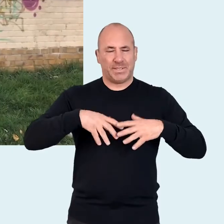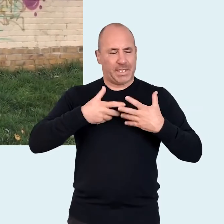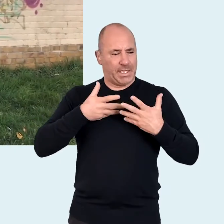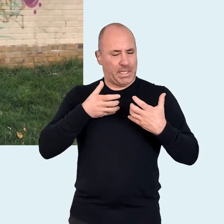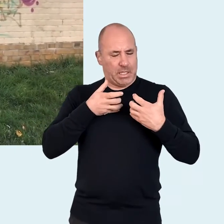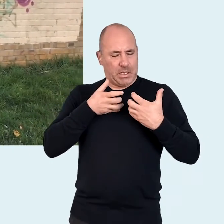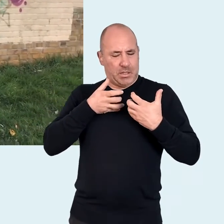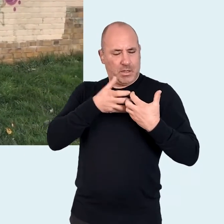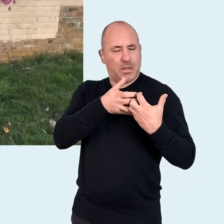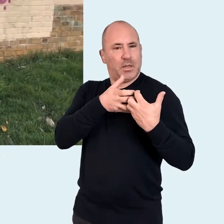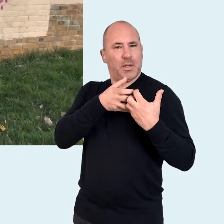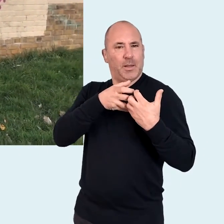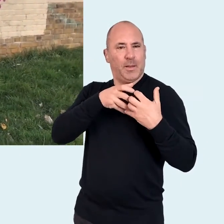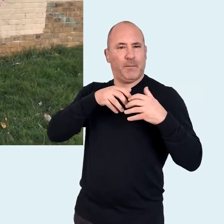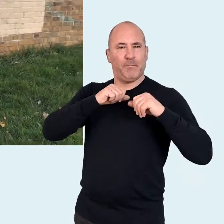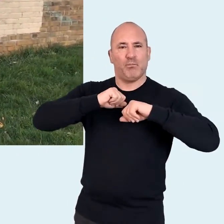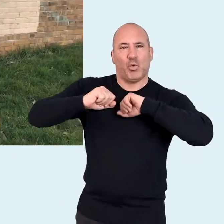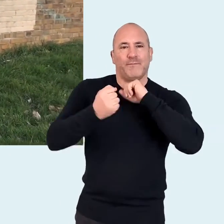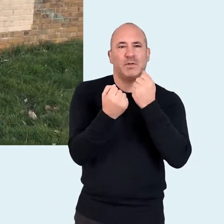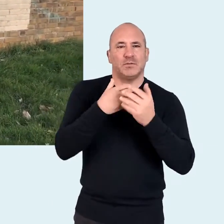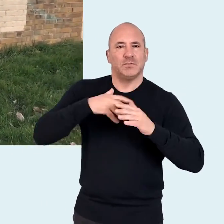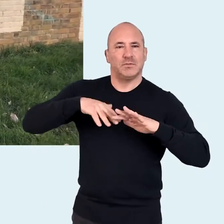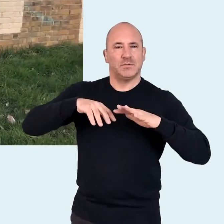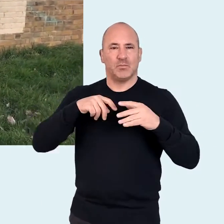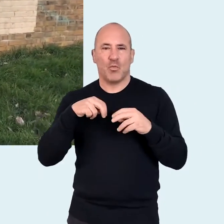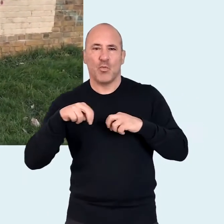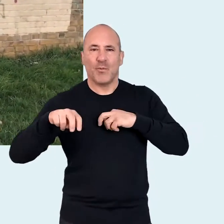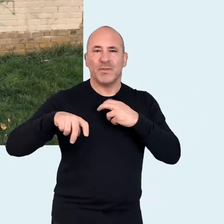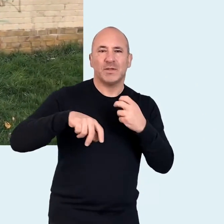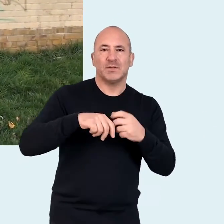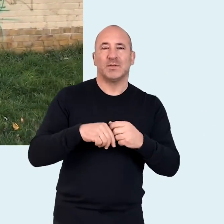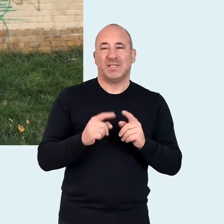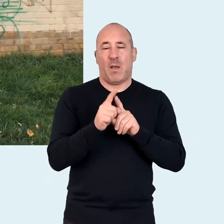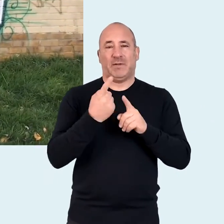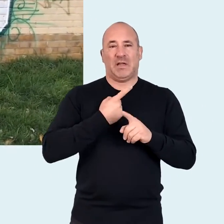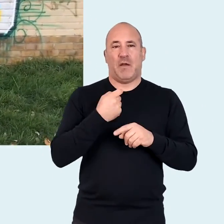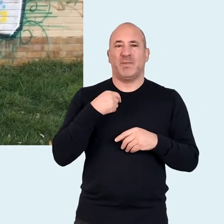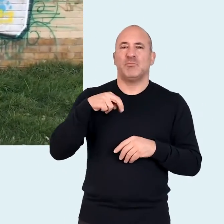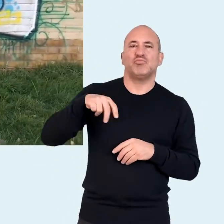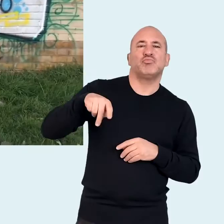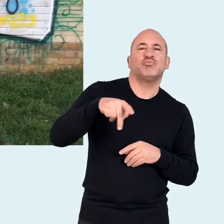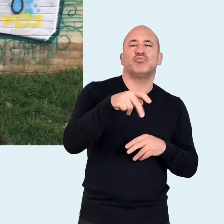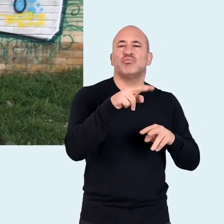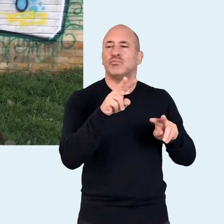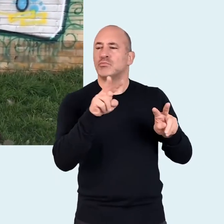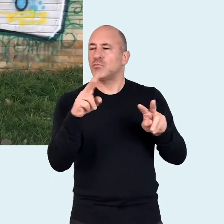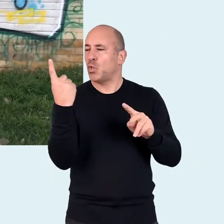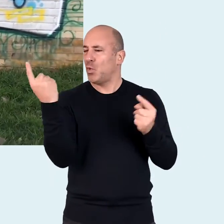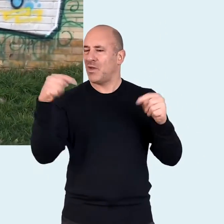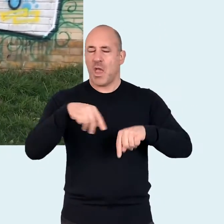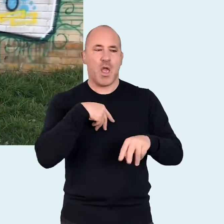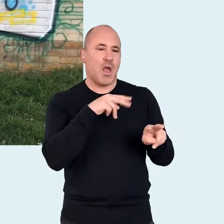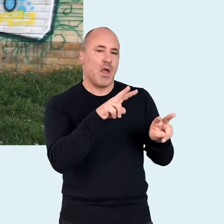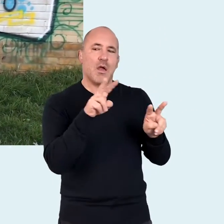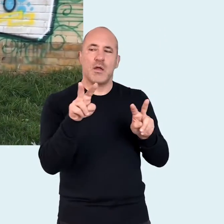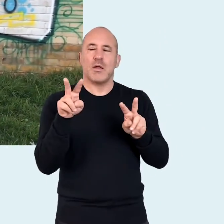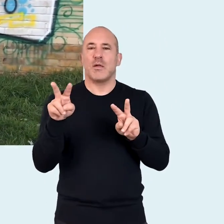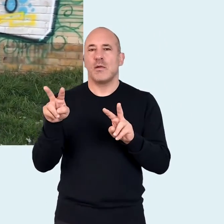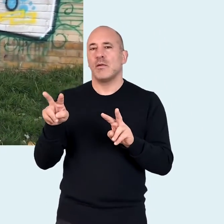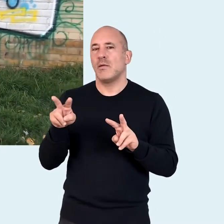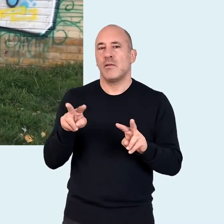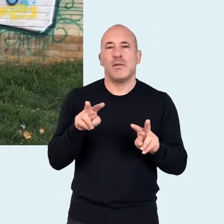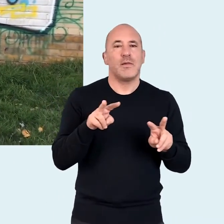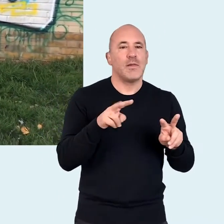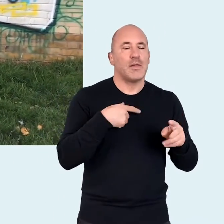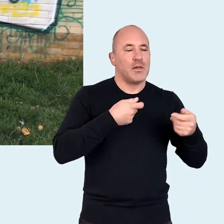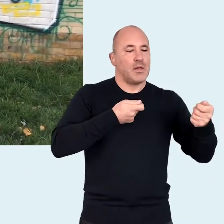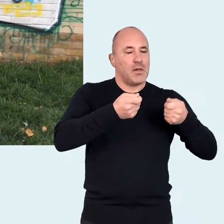the space, for us all to have a chance to tune into our own bodies in movement, in motion,